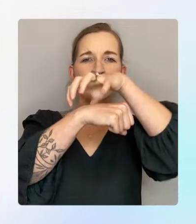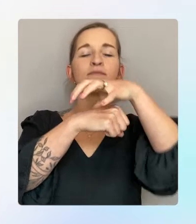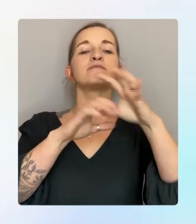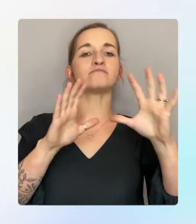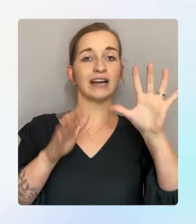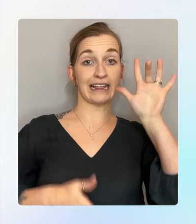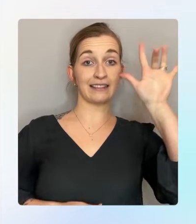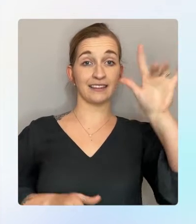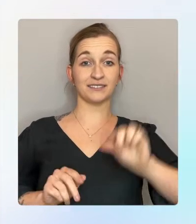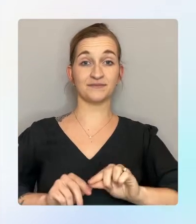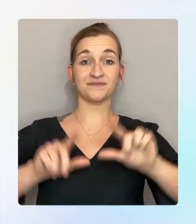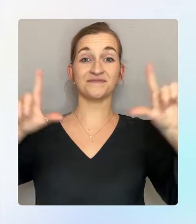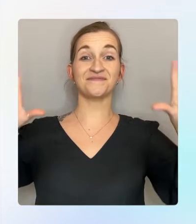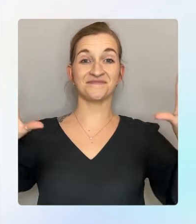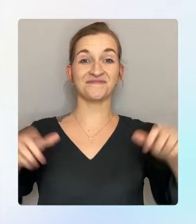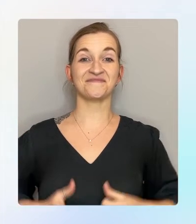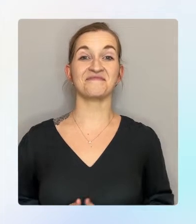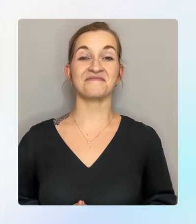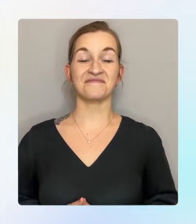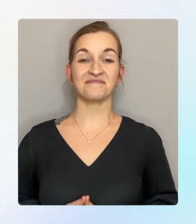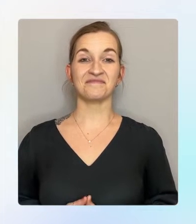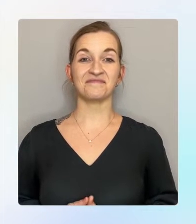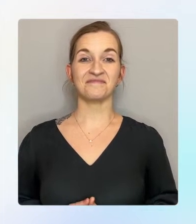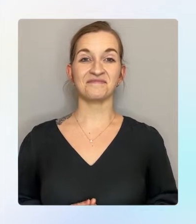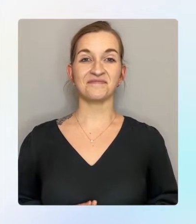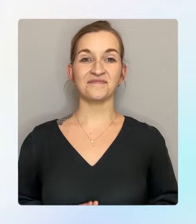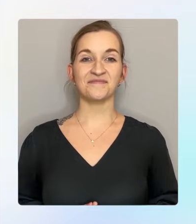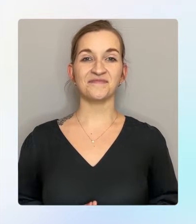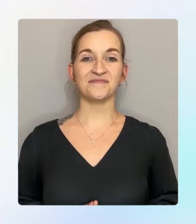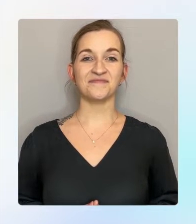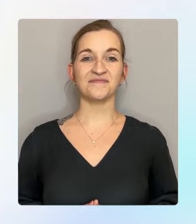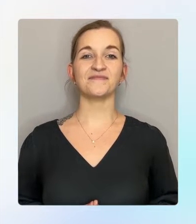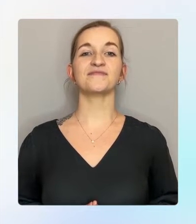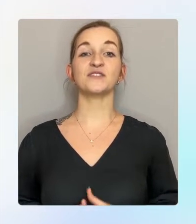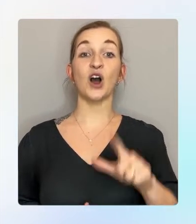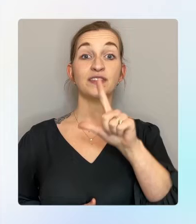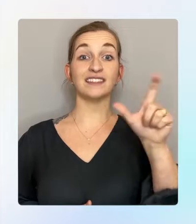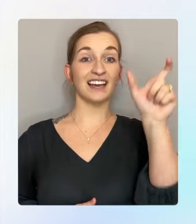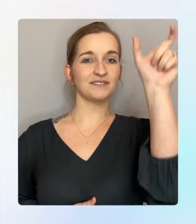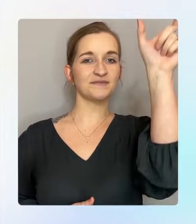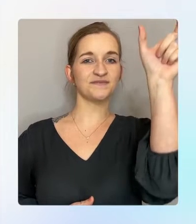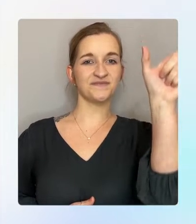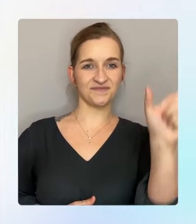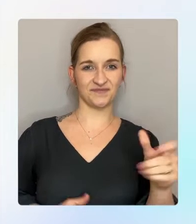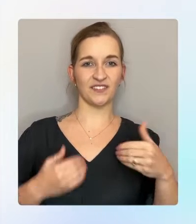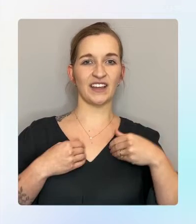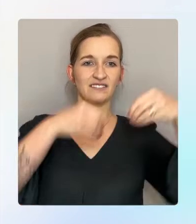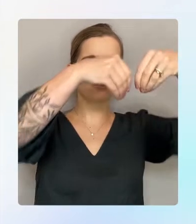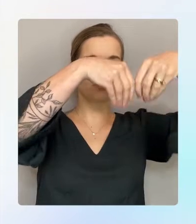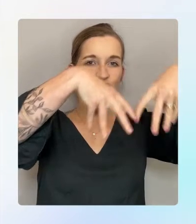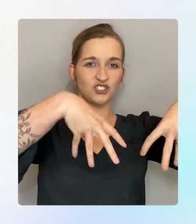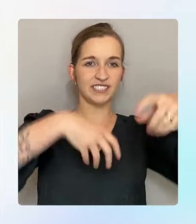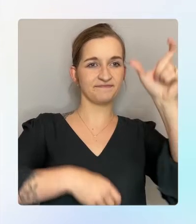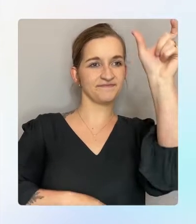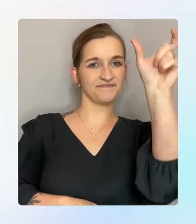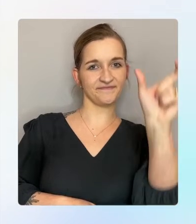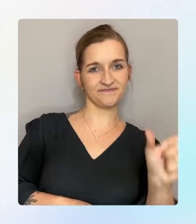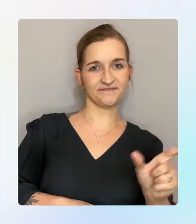This is the new window to create virtual objects. On the left, you can see the scene tree with the virtual object node.